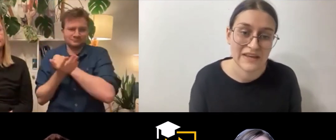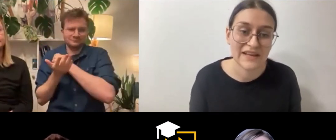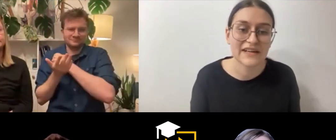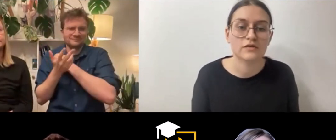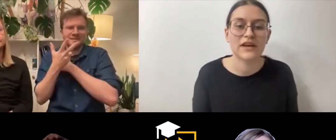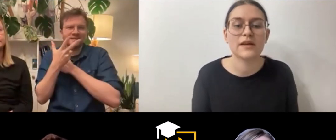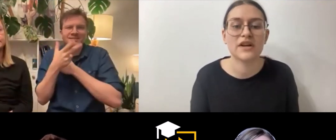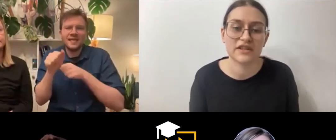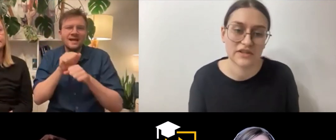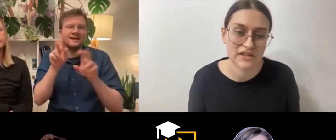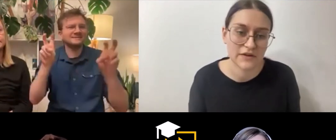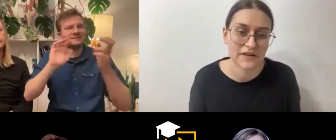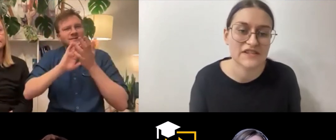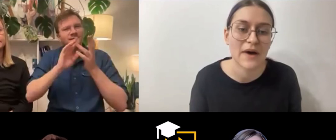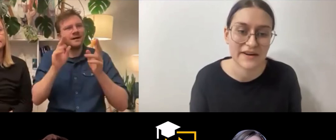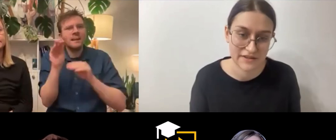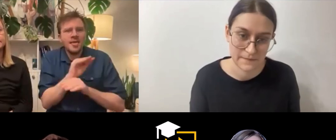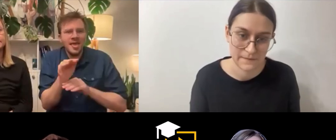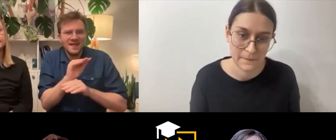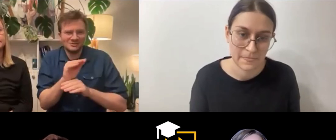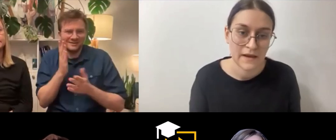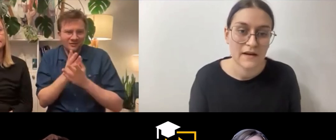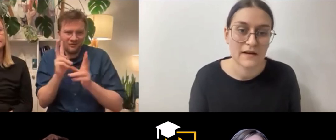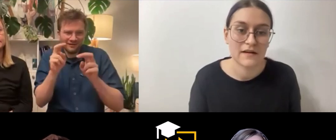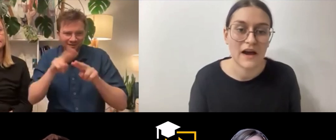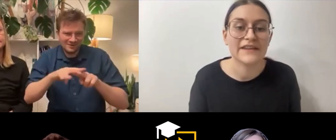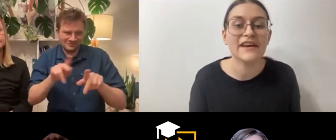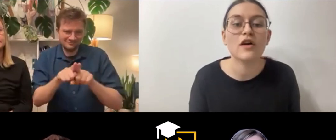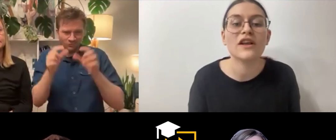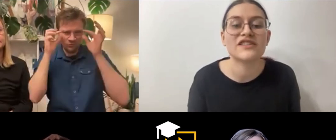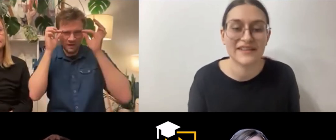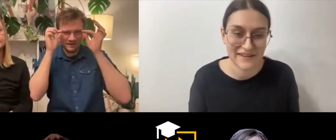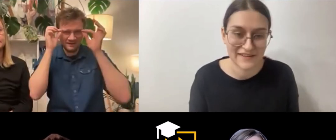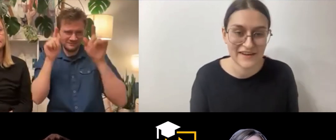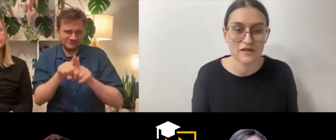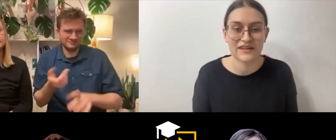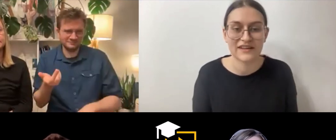I think of it as an aid, not a treatment.